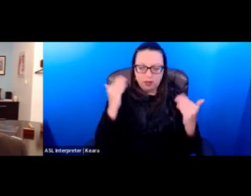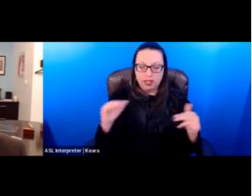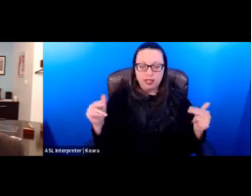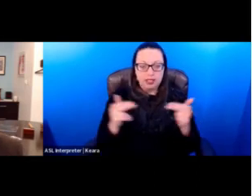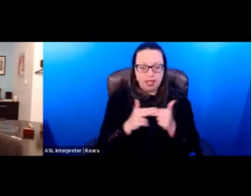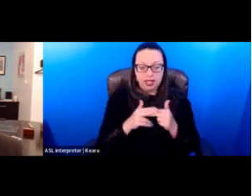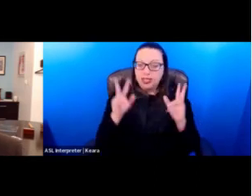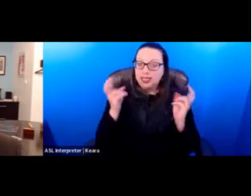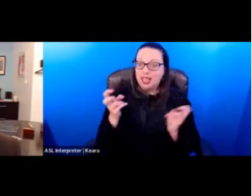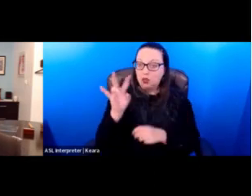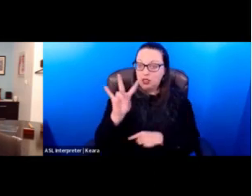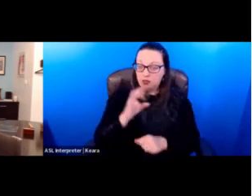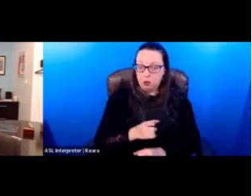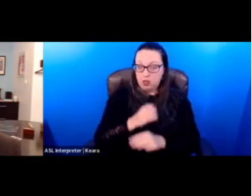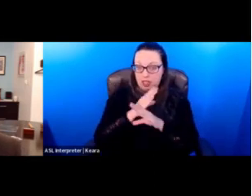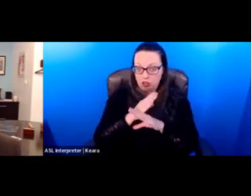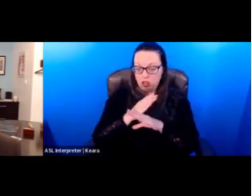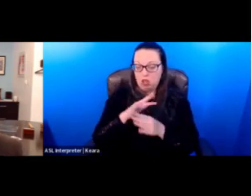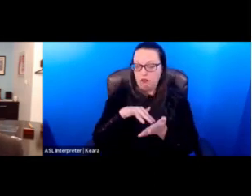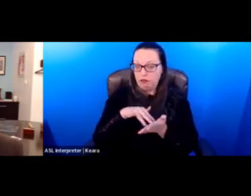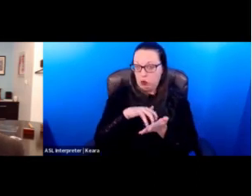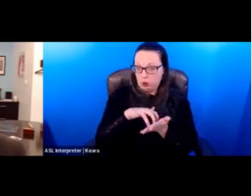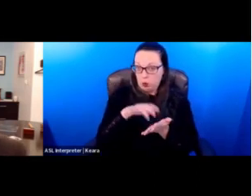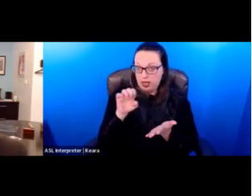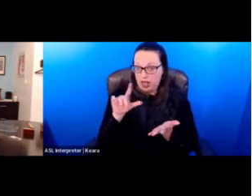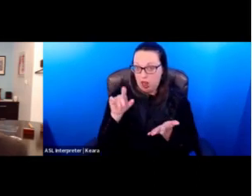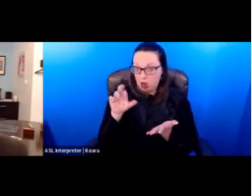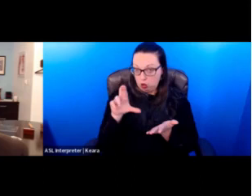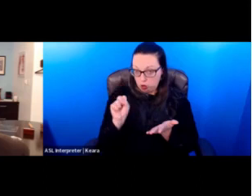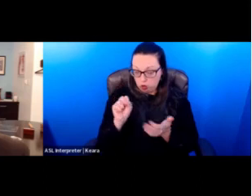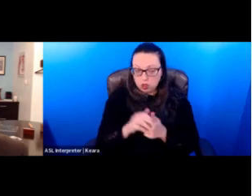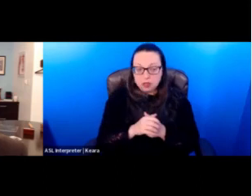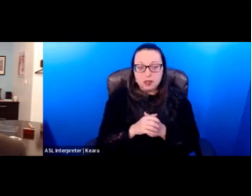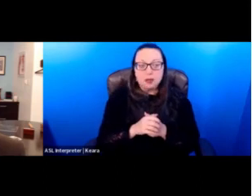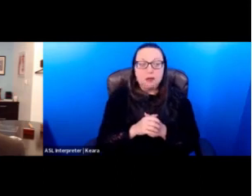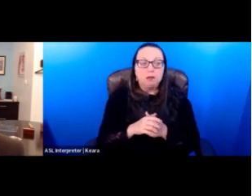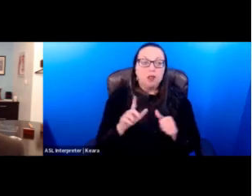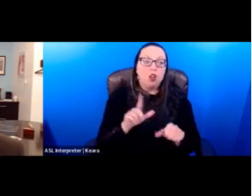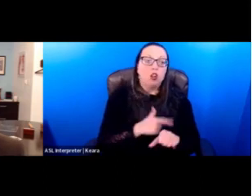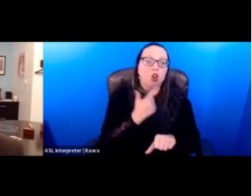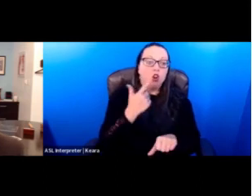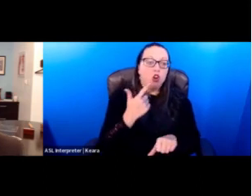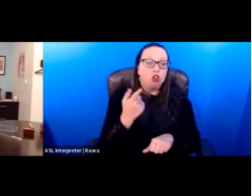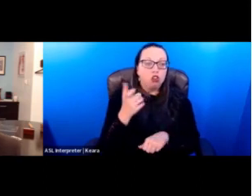Protection of Vulnerable Elders programs. There are three of them. First, the Long Term Care Ombudsman program, which